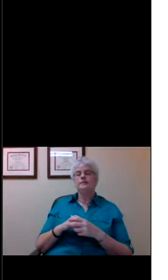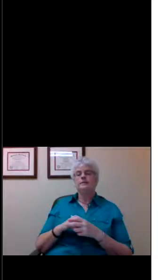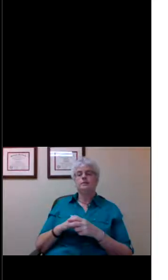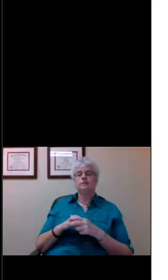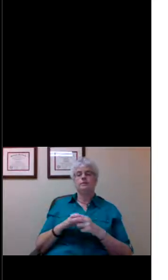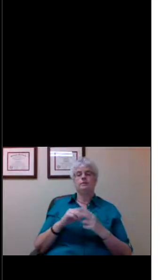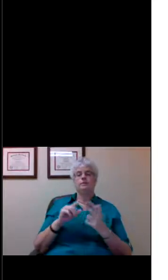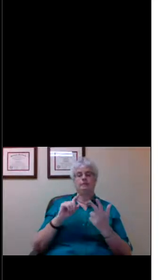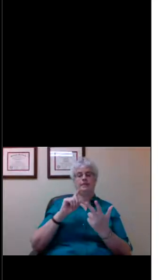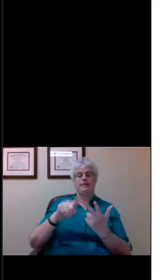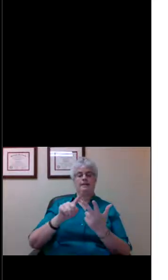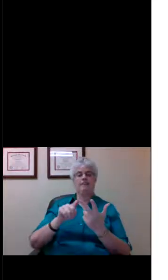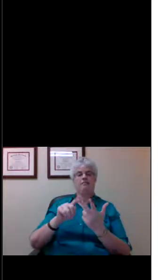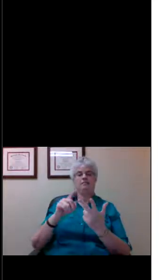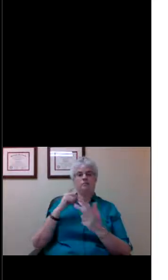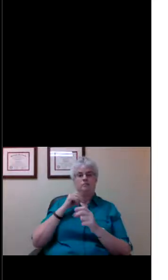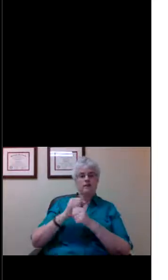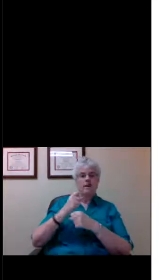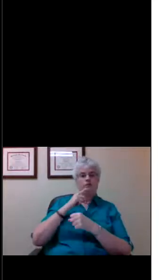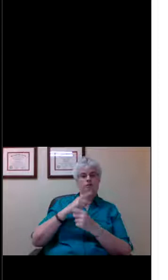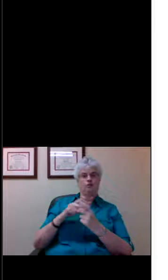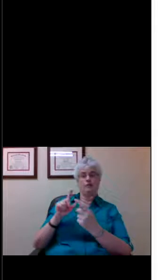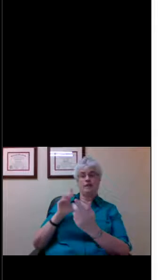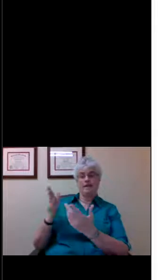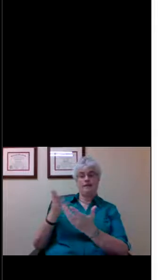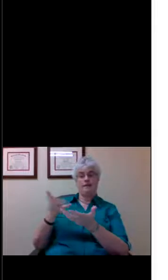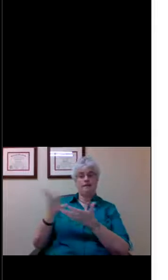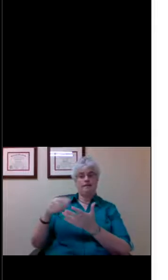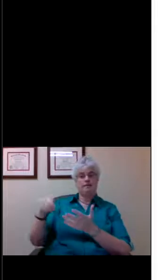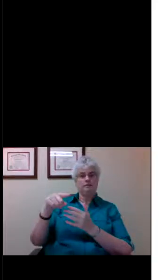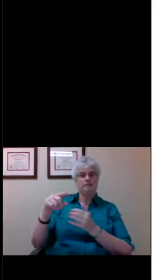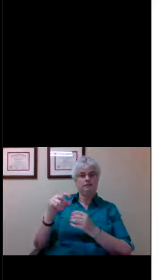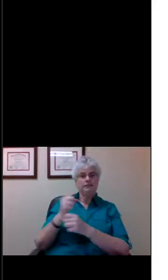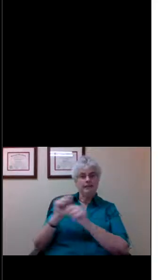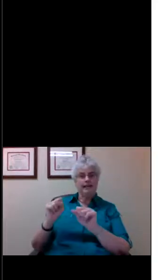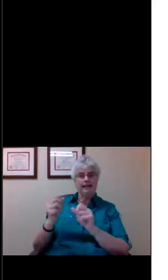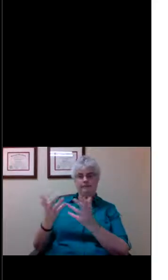that they can refer to when they're in that that realm of interpreting and to